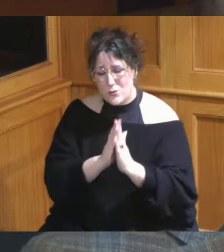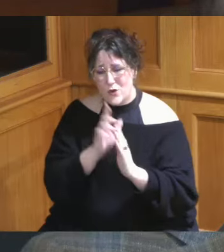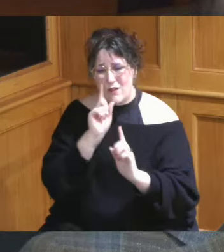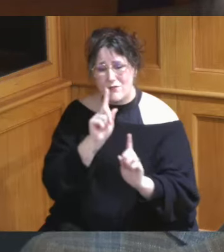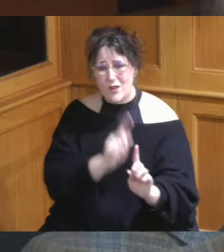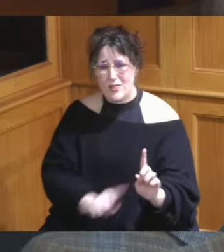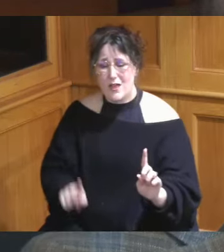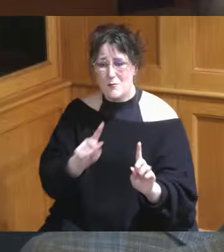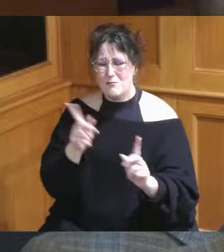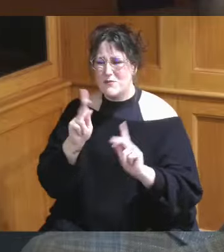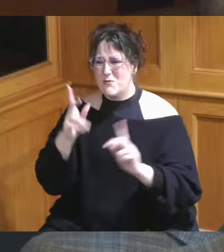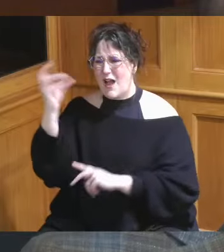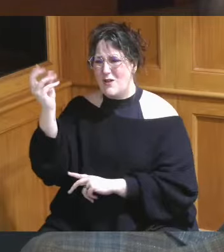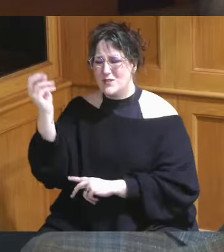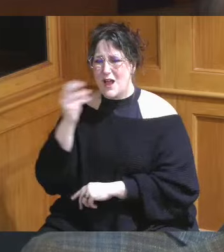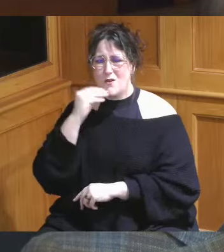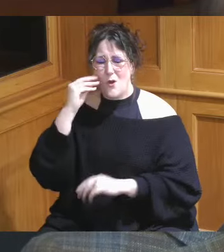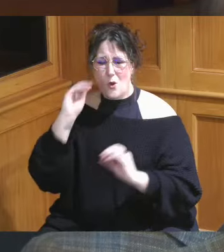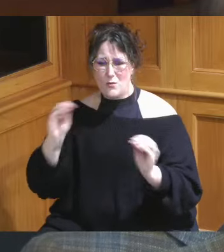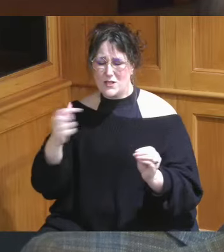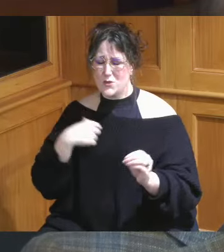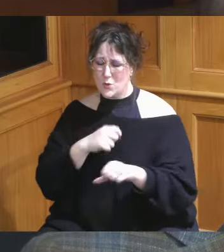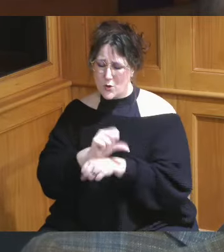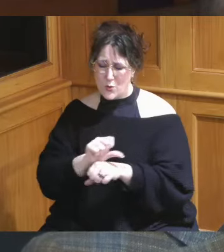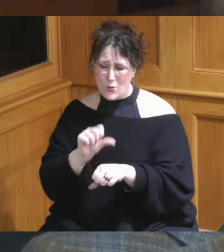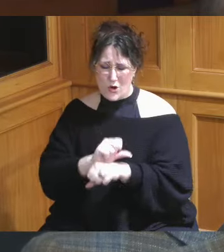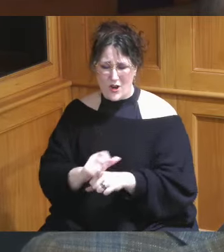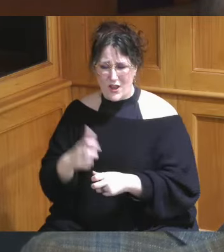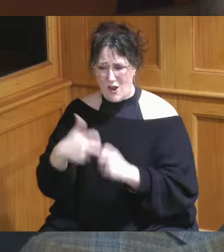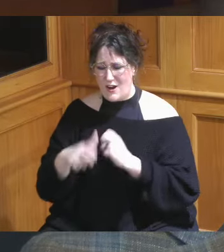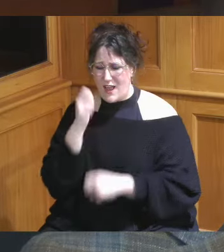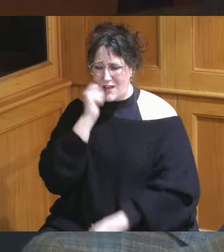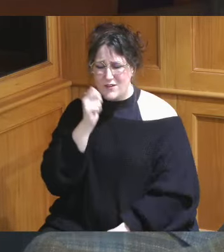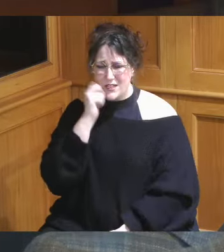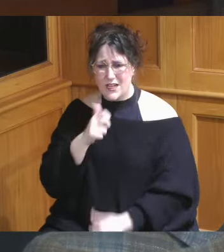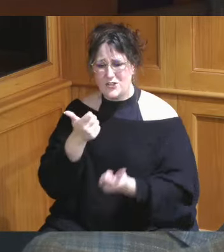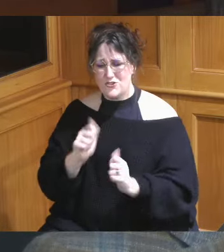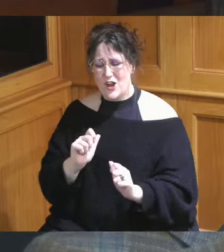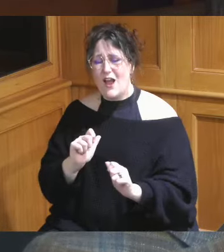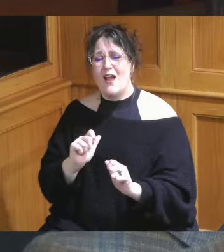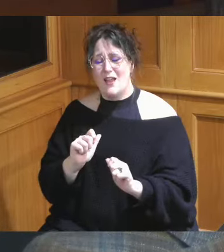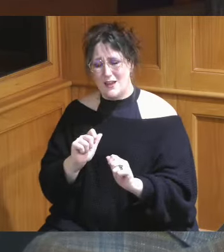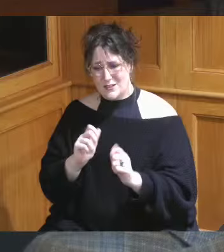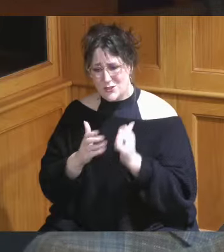that's homeless and we're working every day to try to get them inside where they can have a home. So,